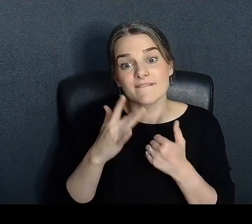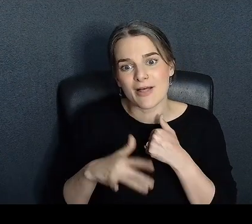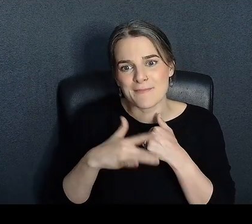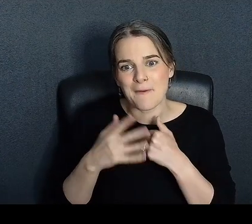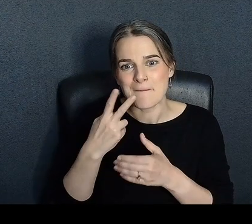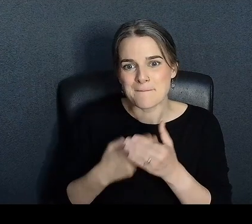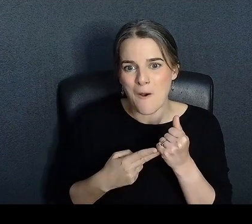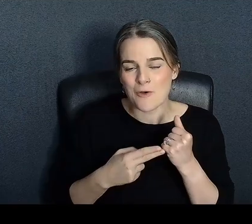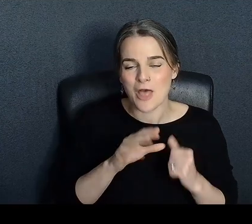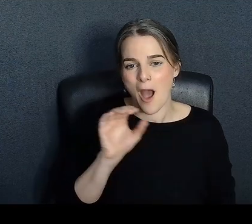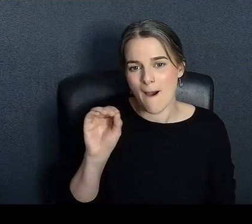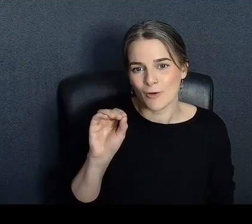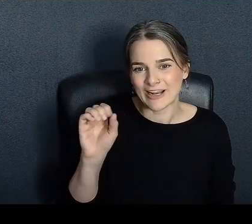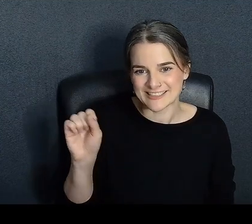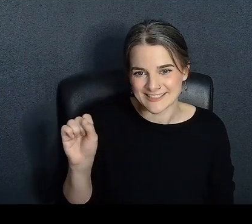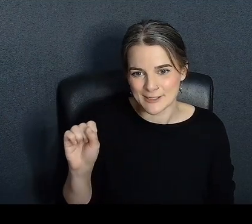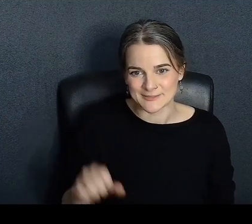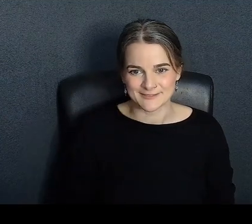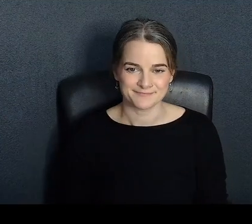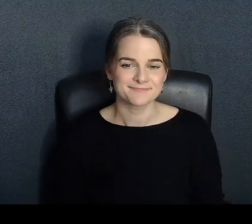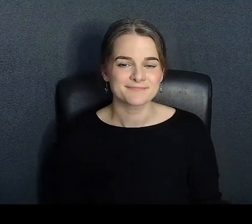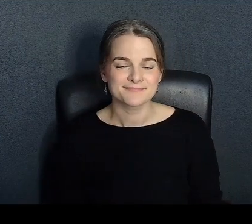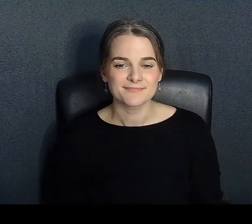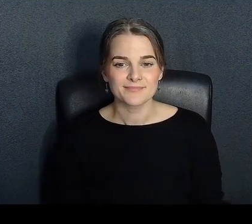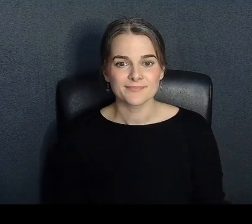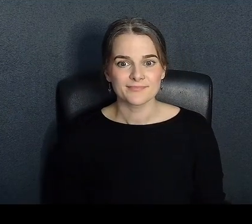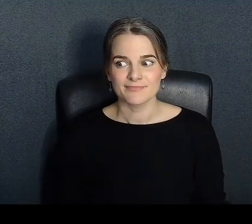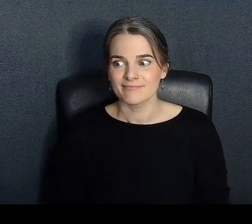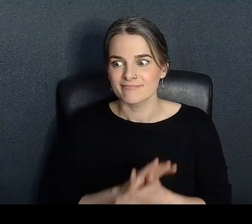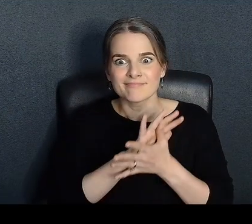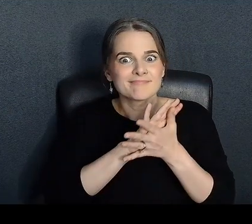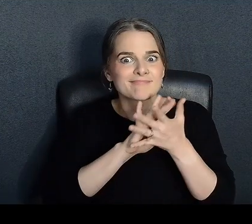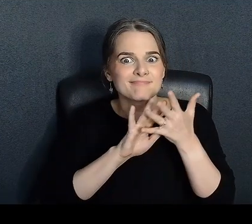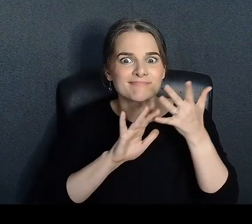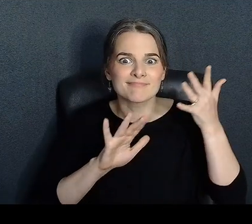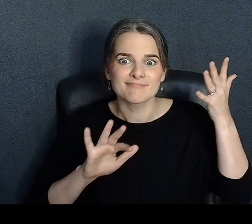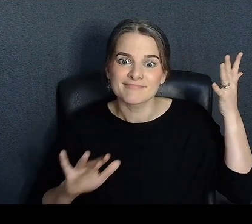So these are all the things that smart devices can do. They still can do most of it.